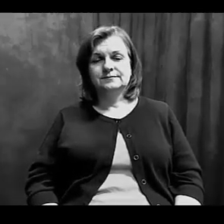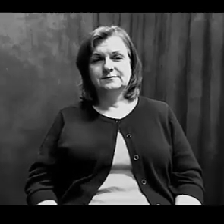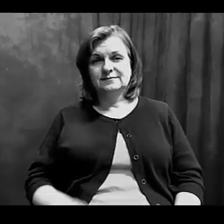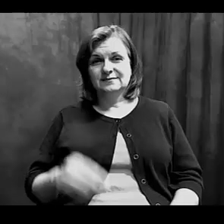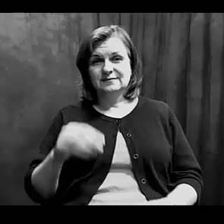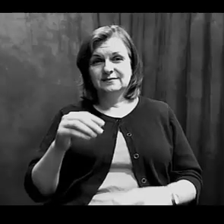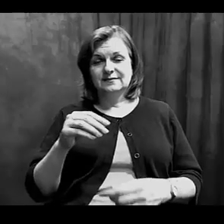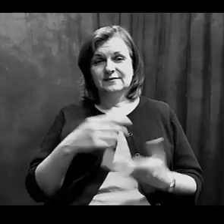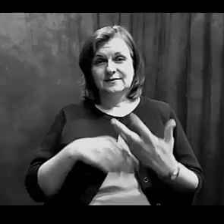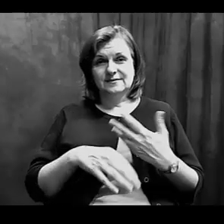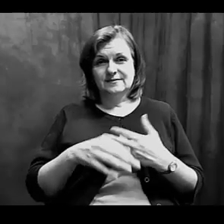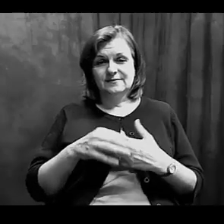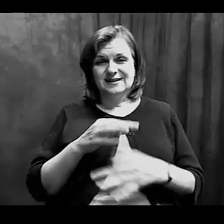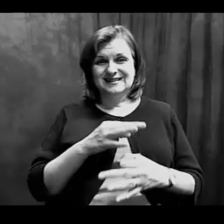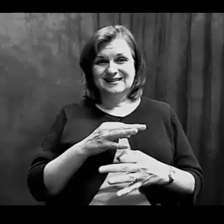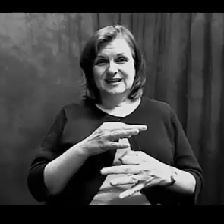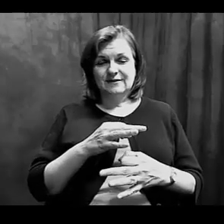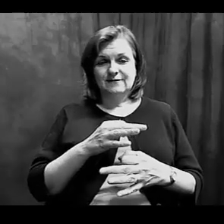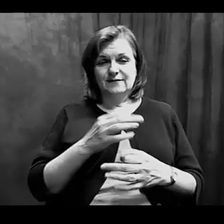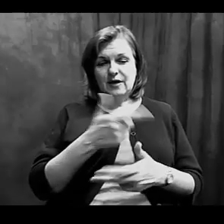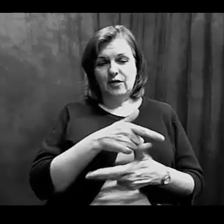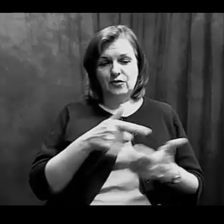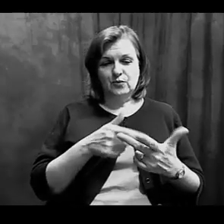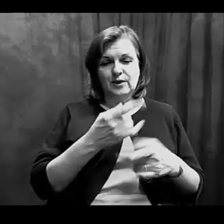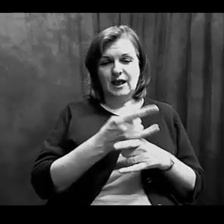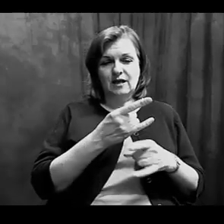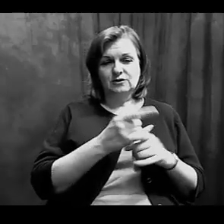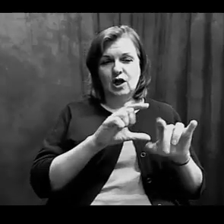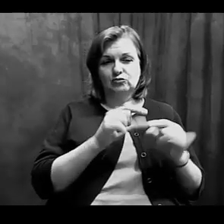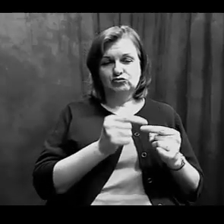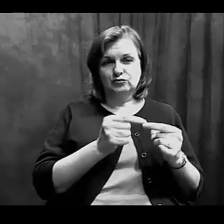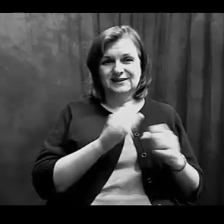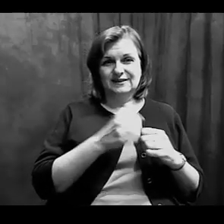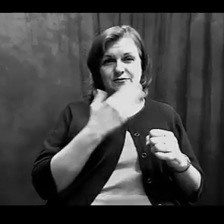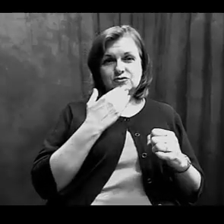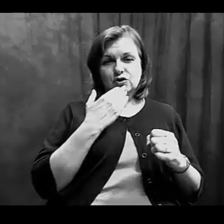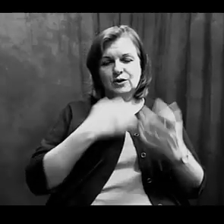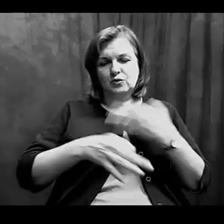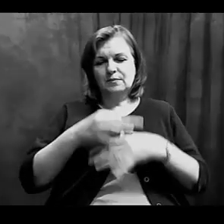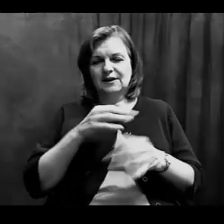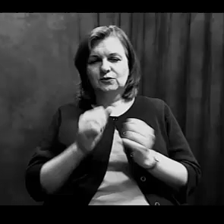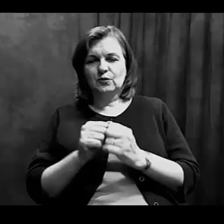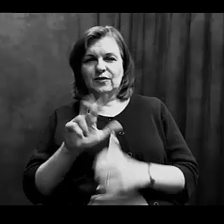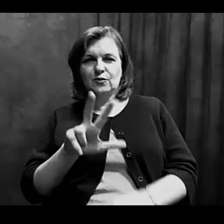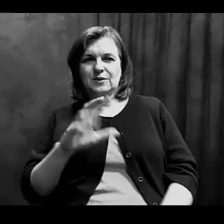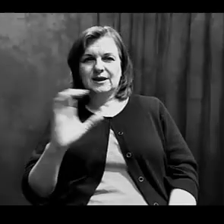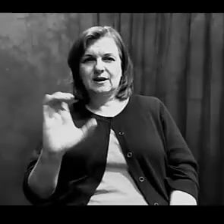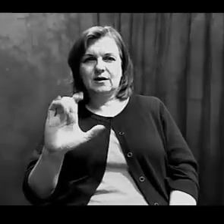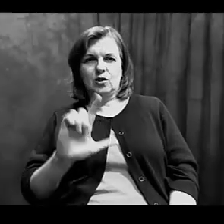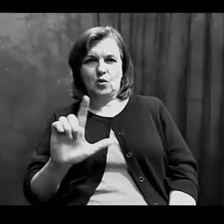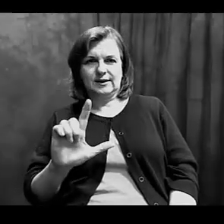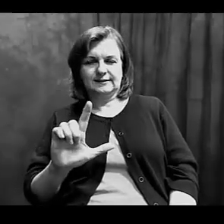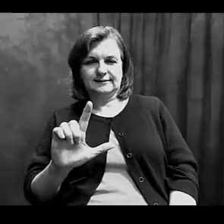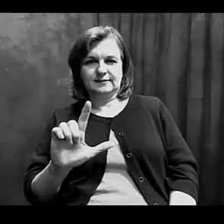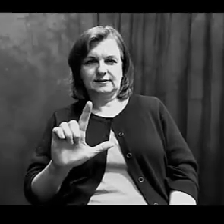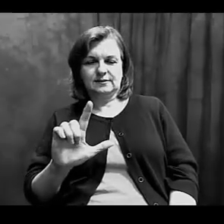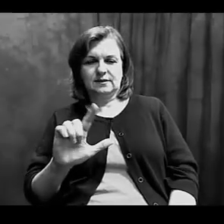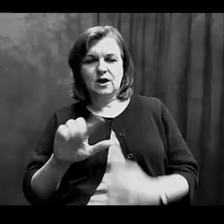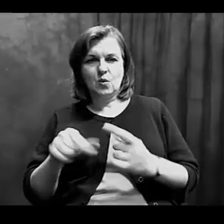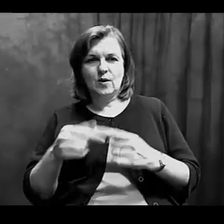three chlorines are actually put in place of three alcohol groups in the sugar